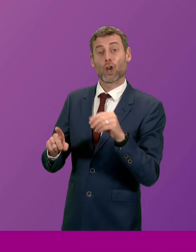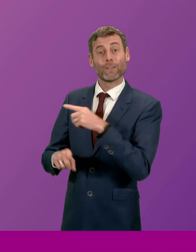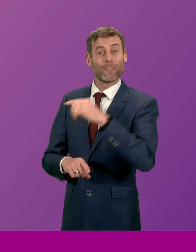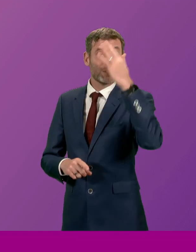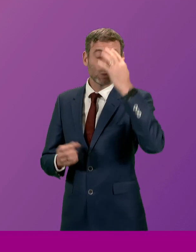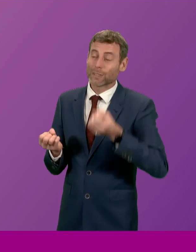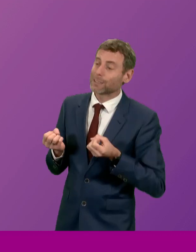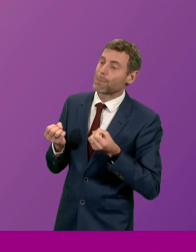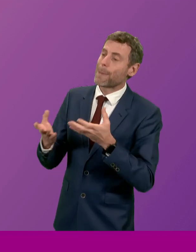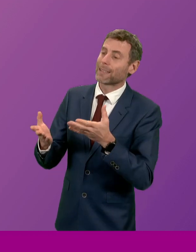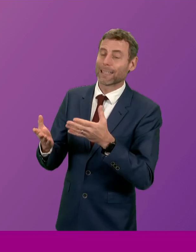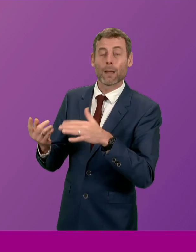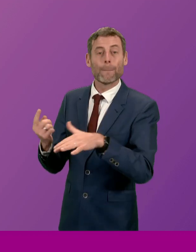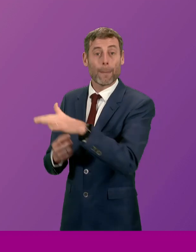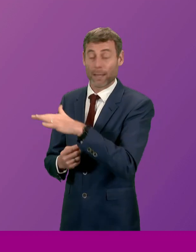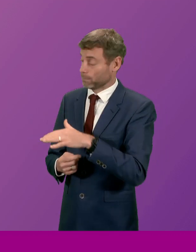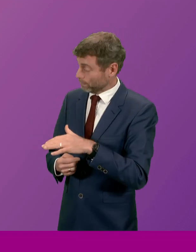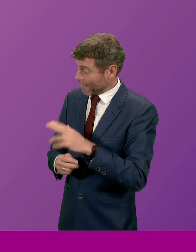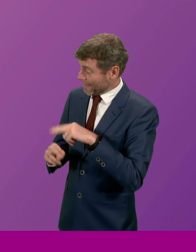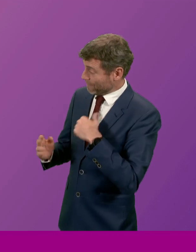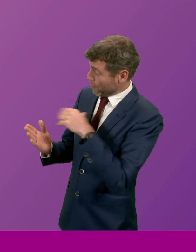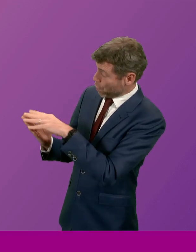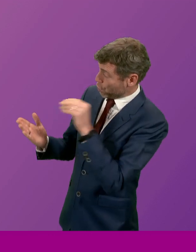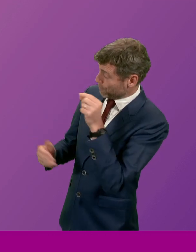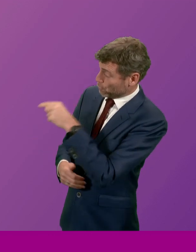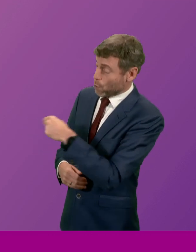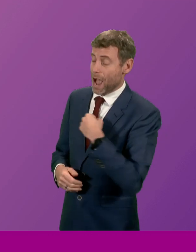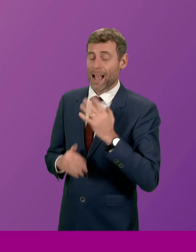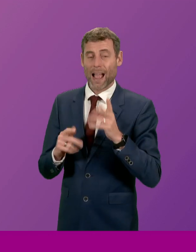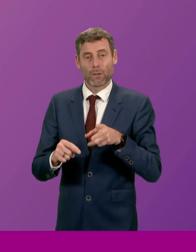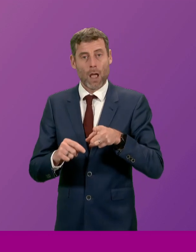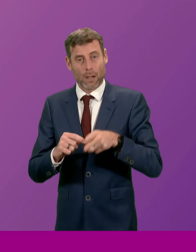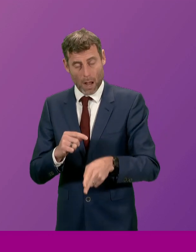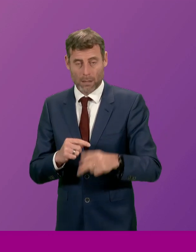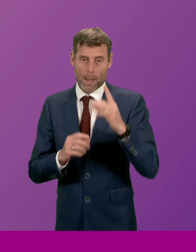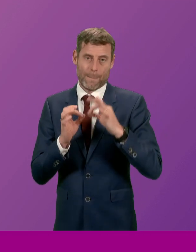we would have to cut it by £1 billion. The Conservatives have not come up with